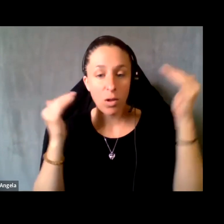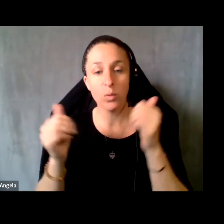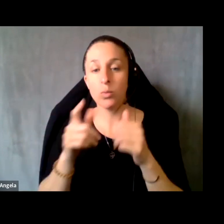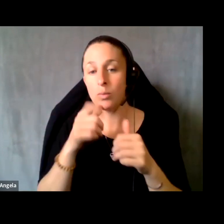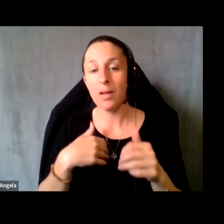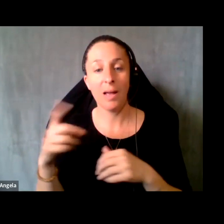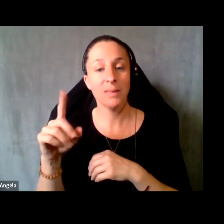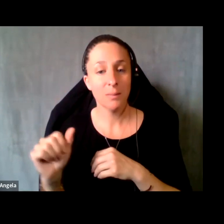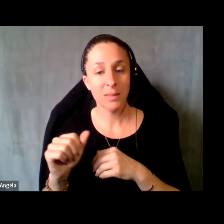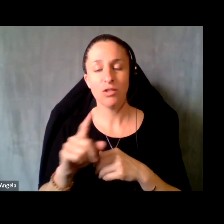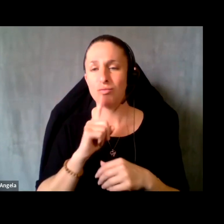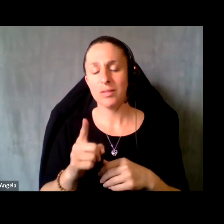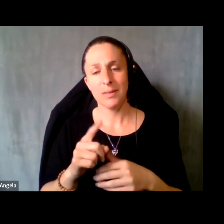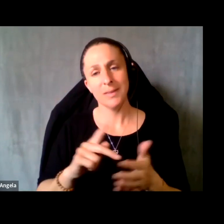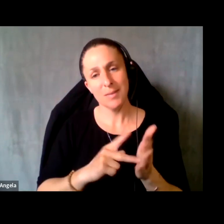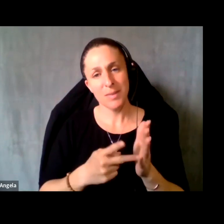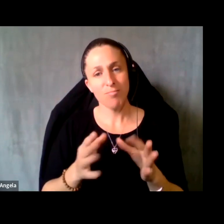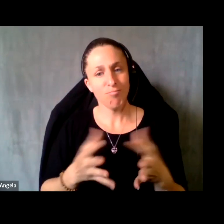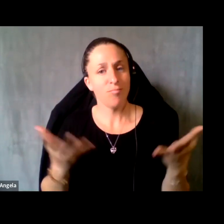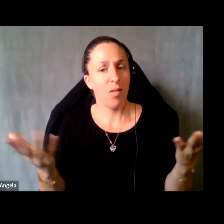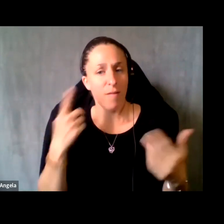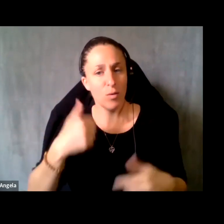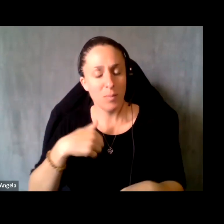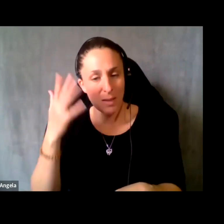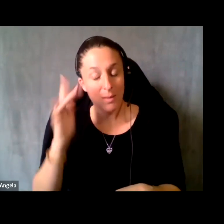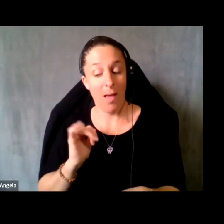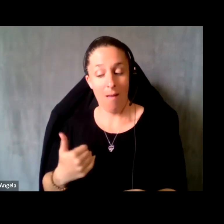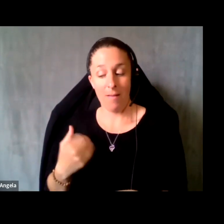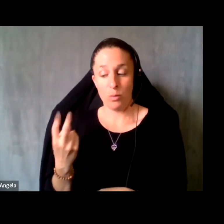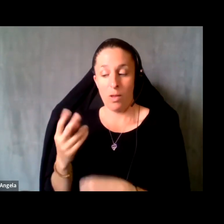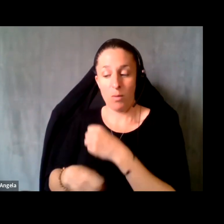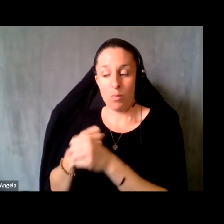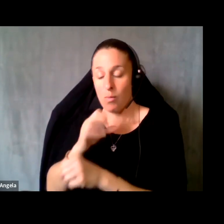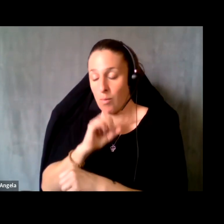meaningful to me, as I have a 12 year old with multiple disabilities, and I took on